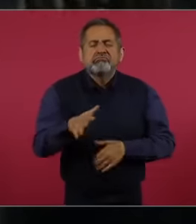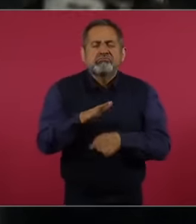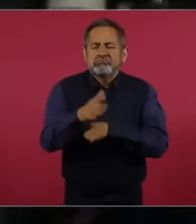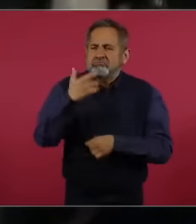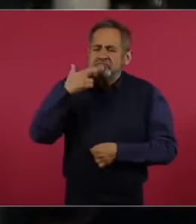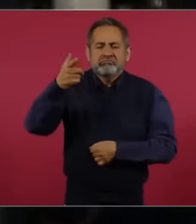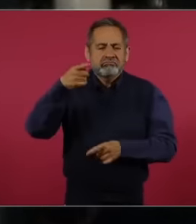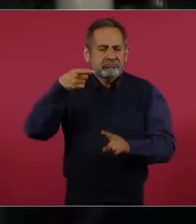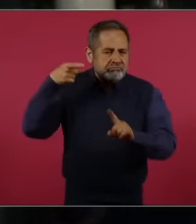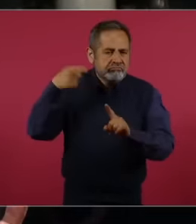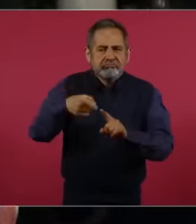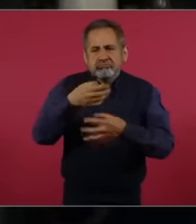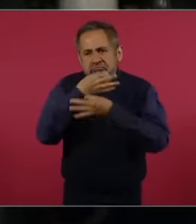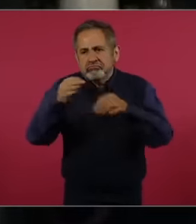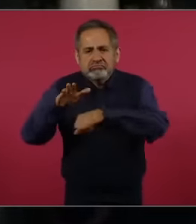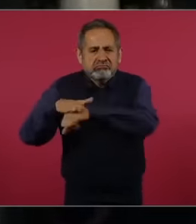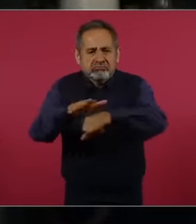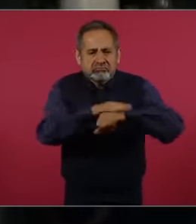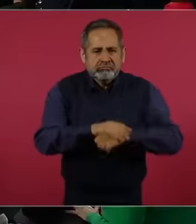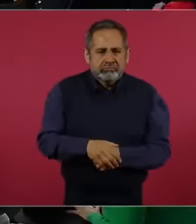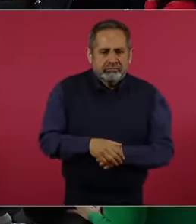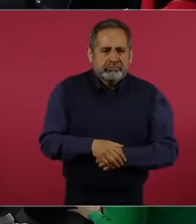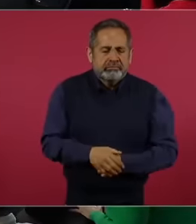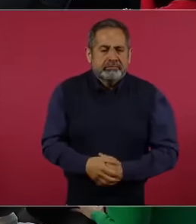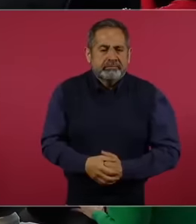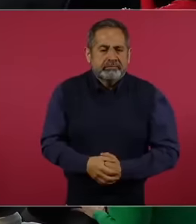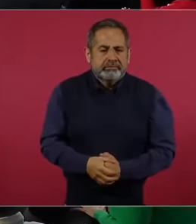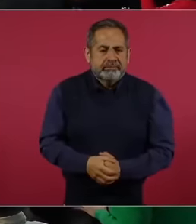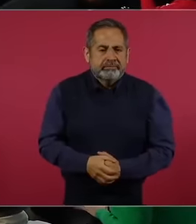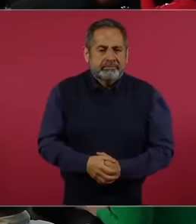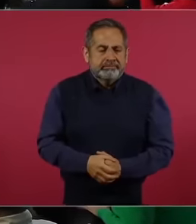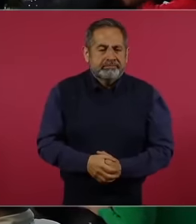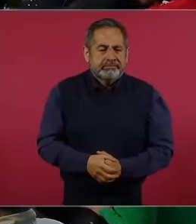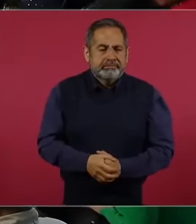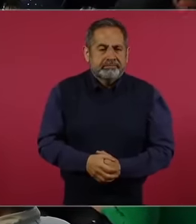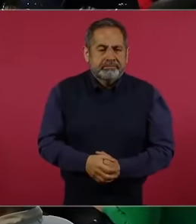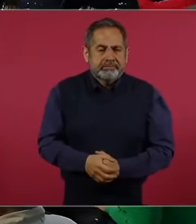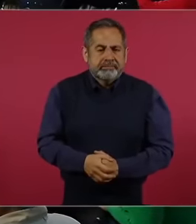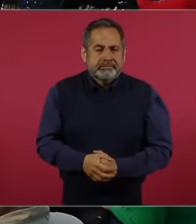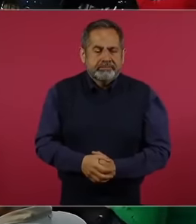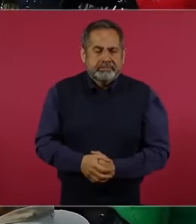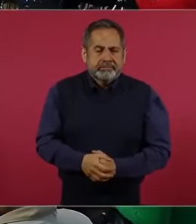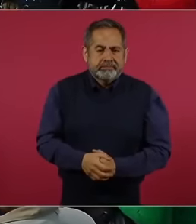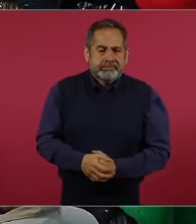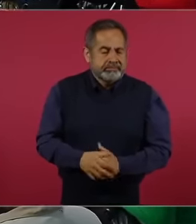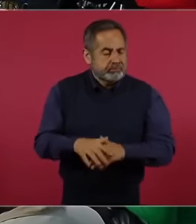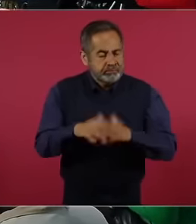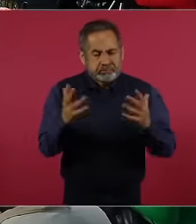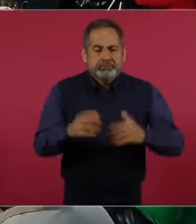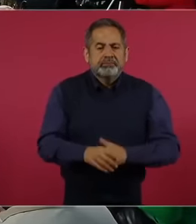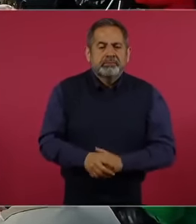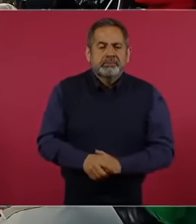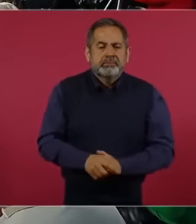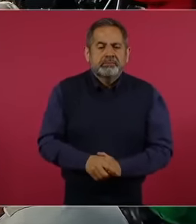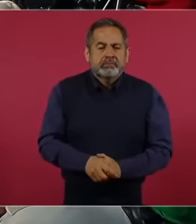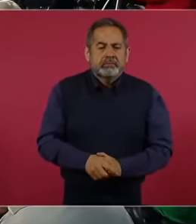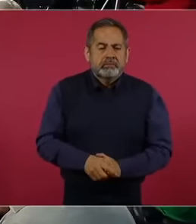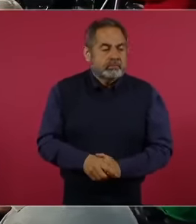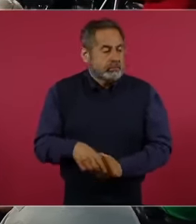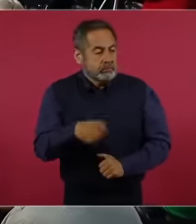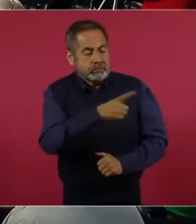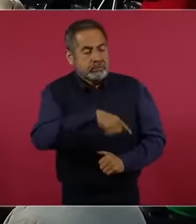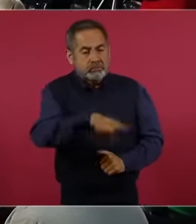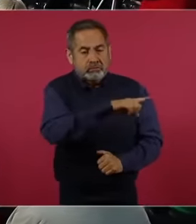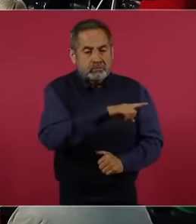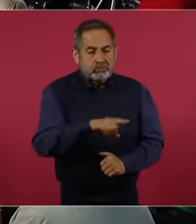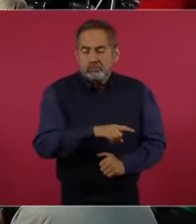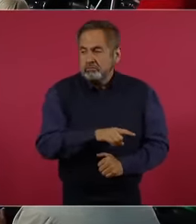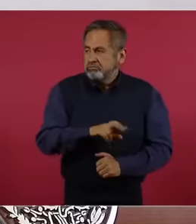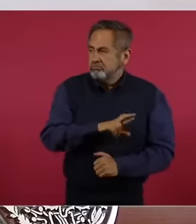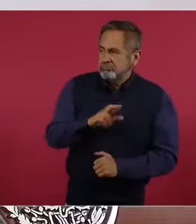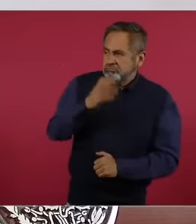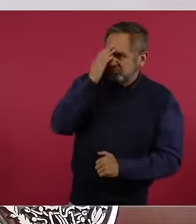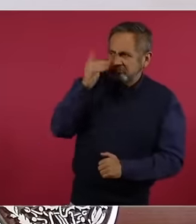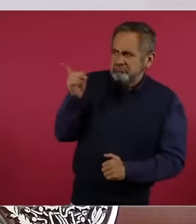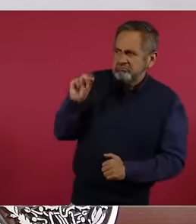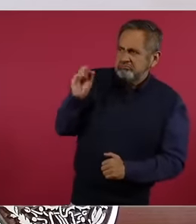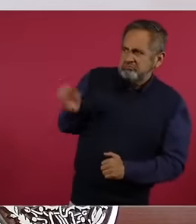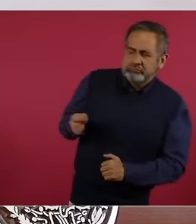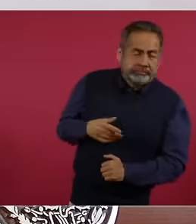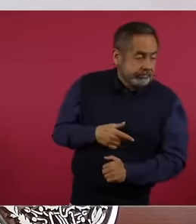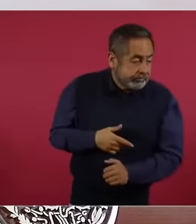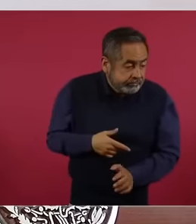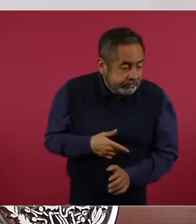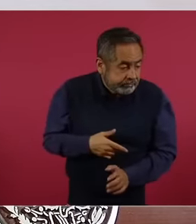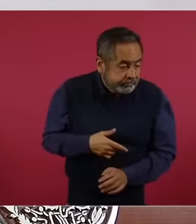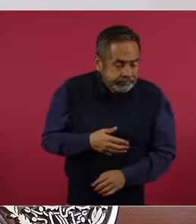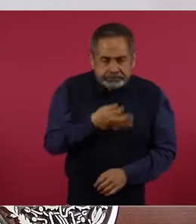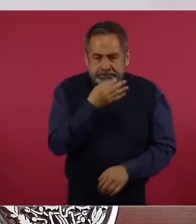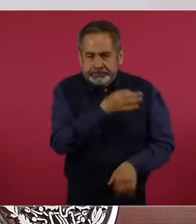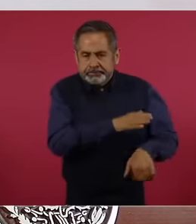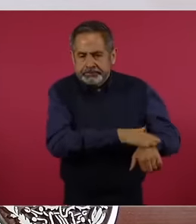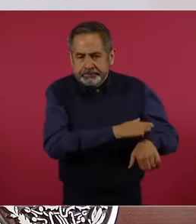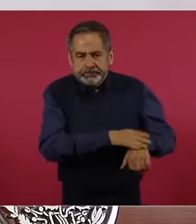did not recognize any error Well, to those who do not recognize any success, tell them that eh it's